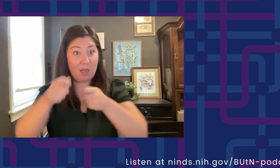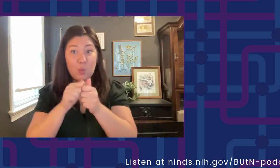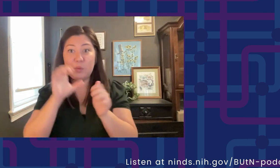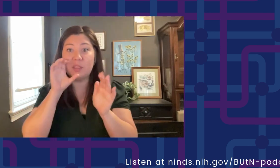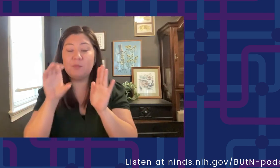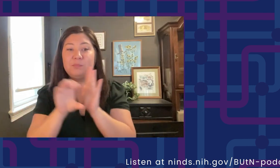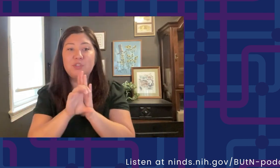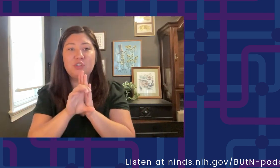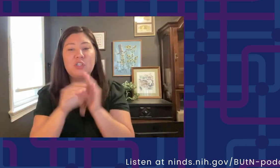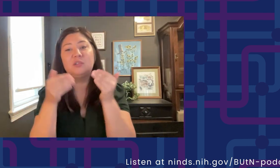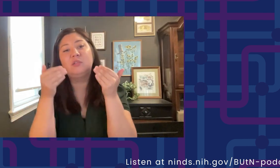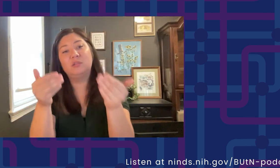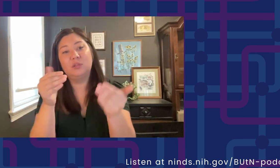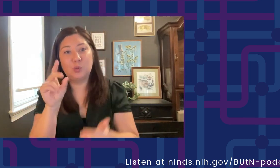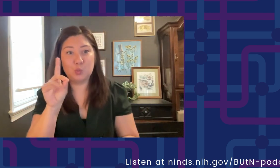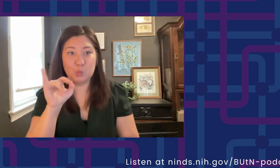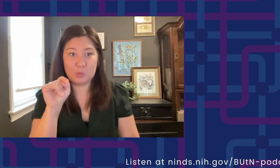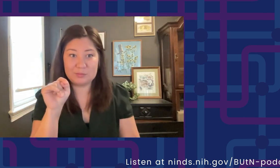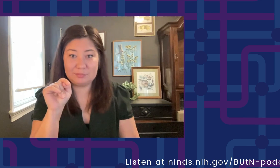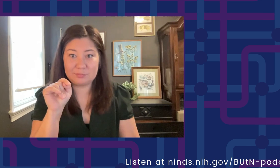replace it with an image, do so.